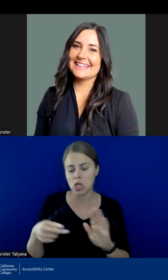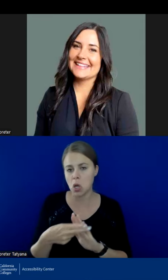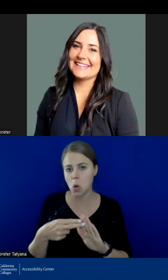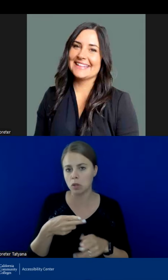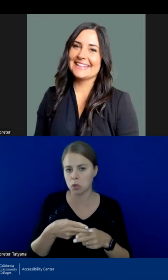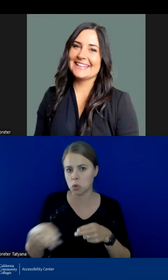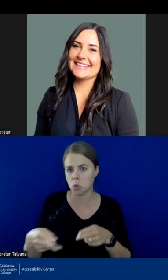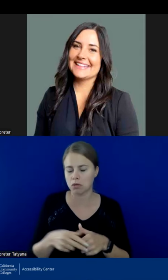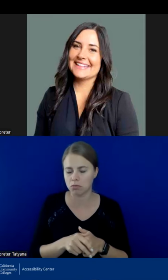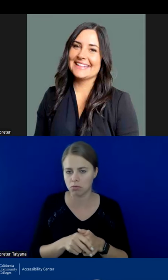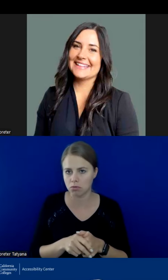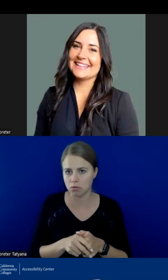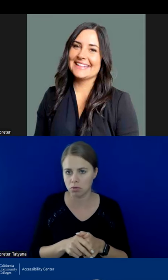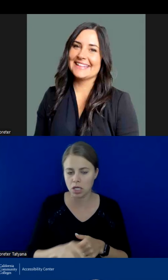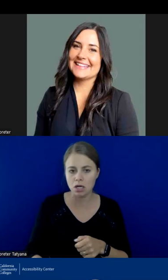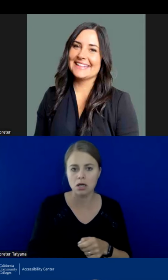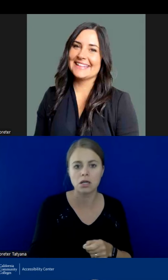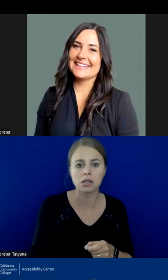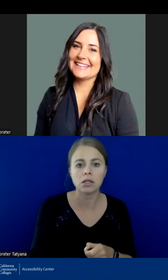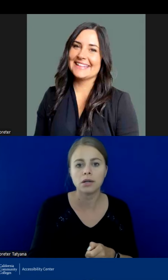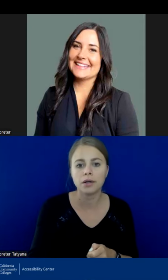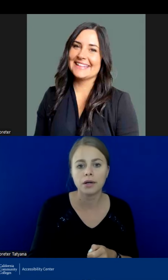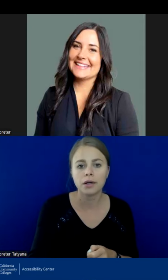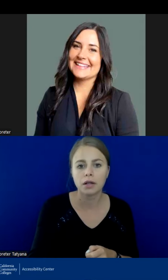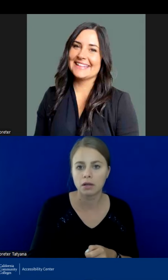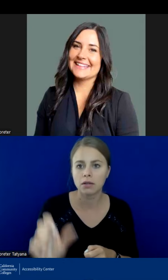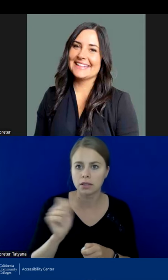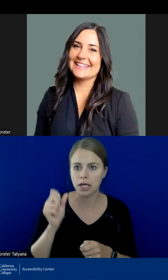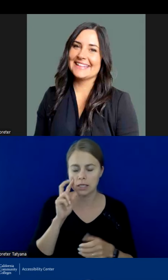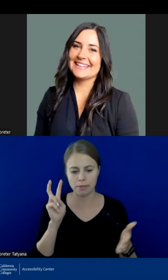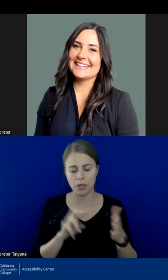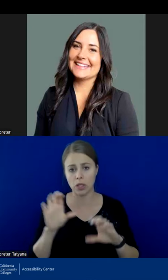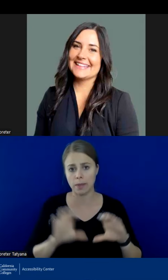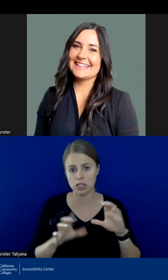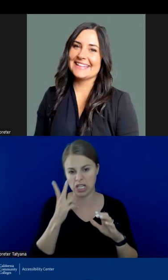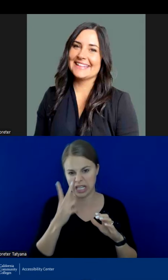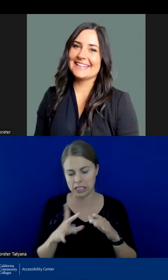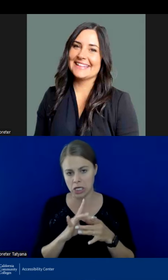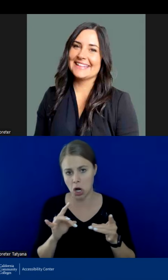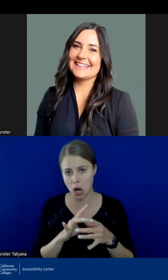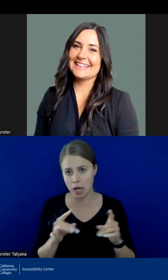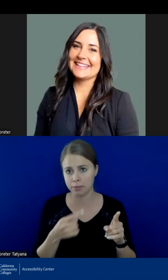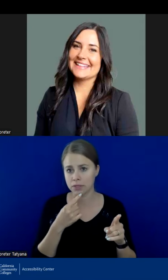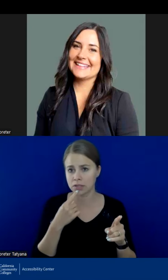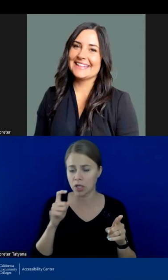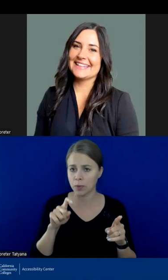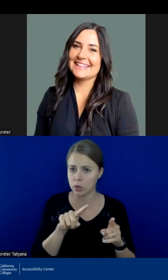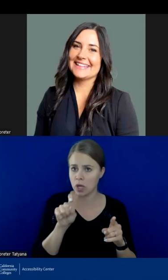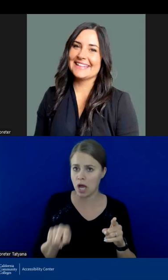And, yes I noticed in the chat some comments say that we need to ask a subject matter expert,